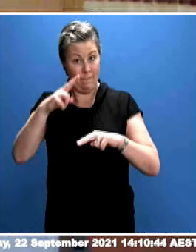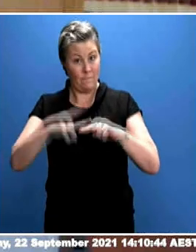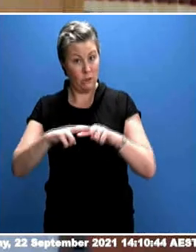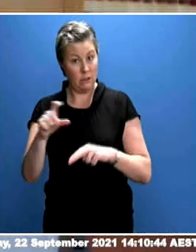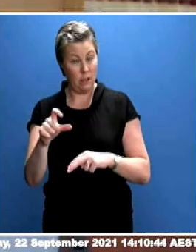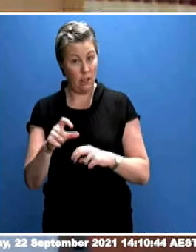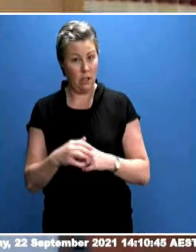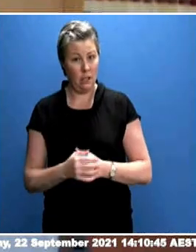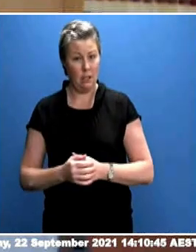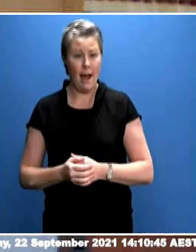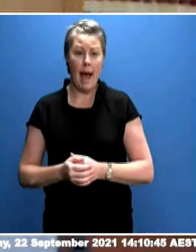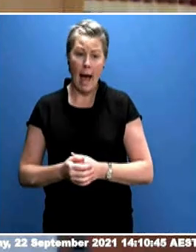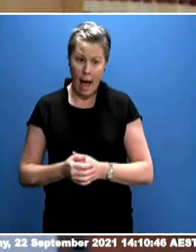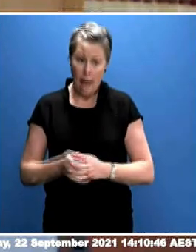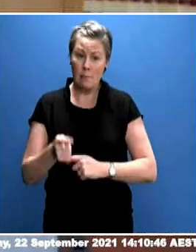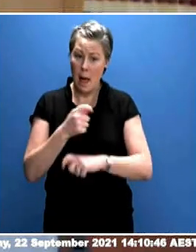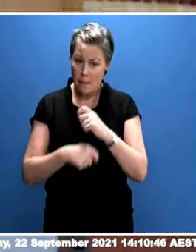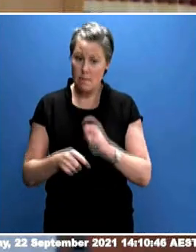It's an increasing challenge, and I think it's something